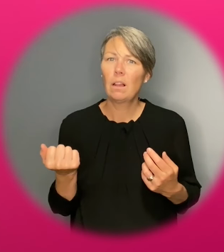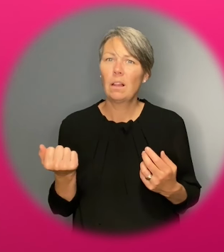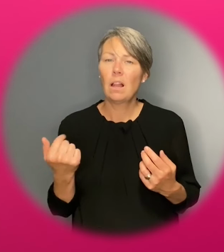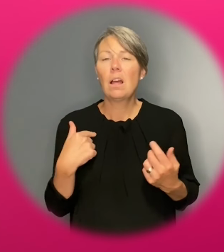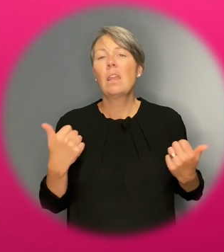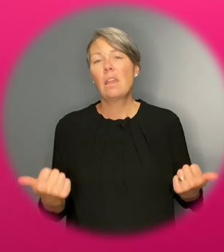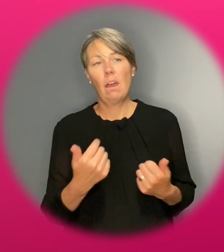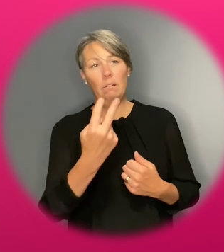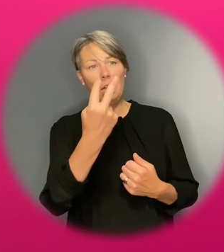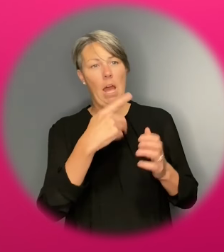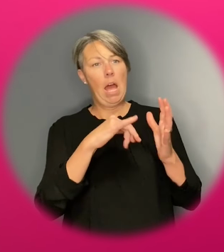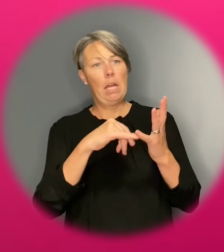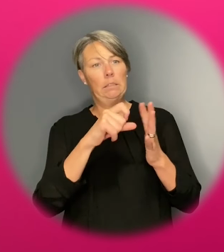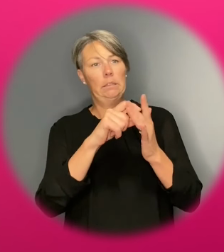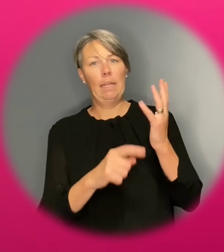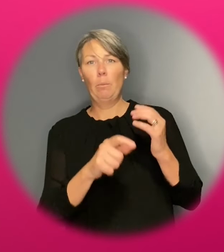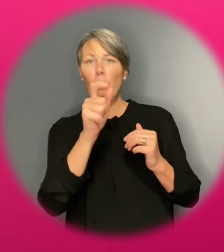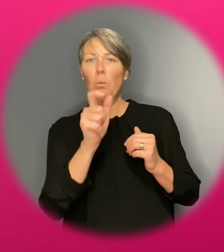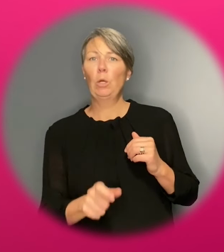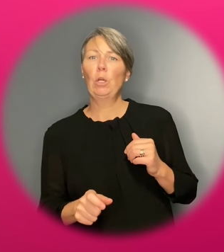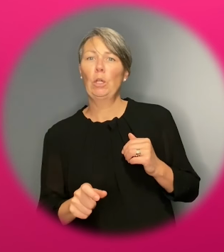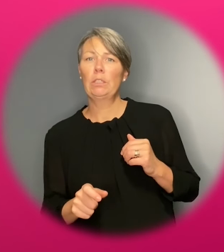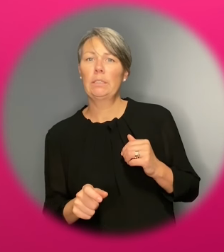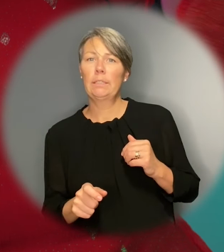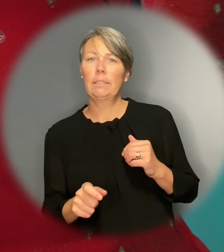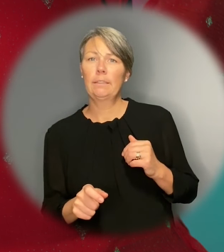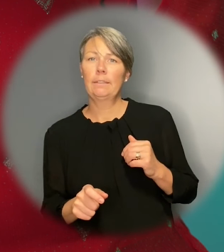as a Disabled person in the light of non-disabled people. What do you wish